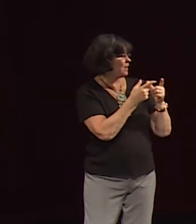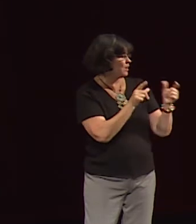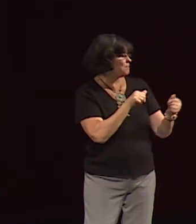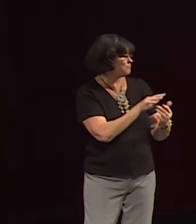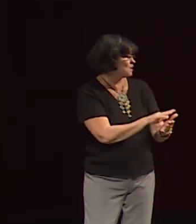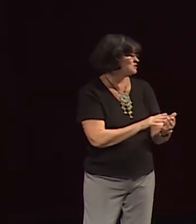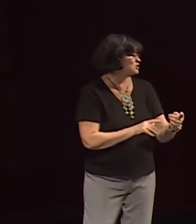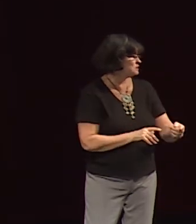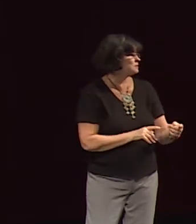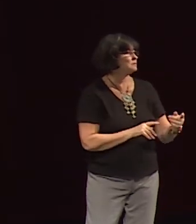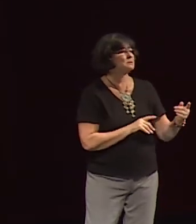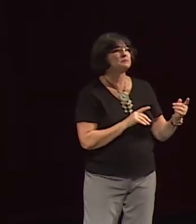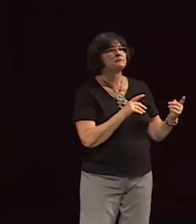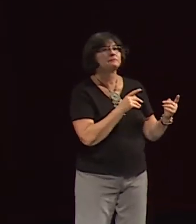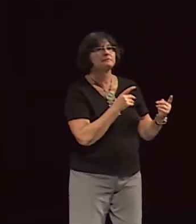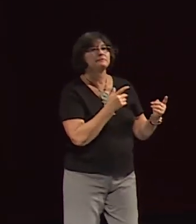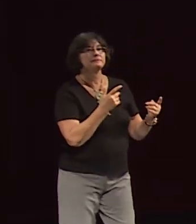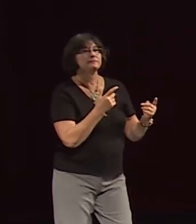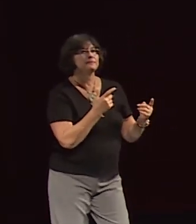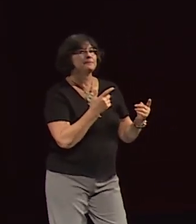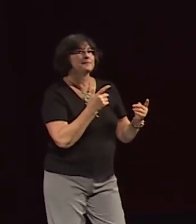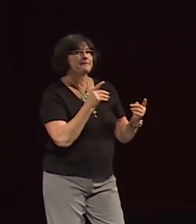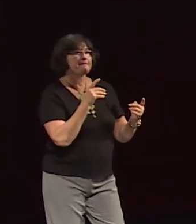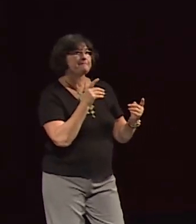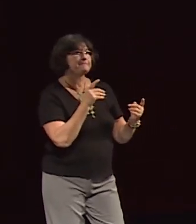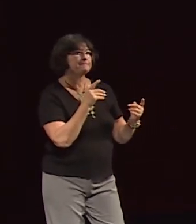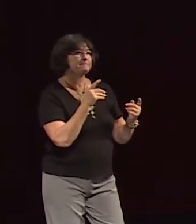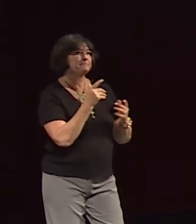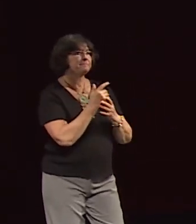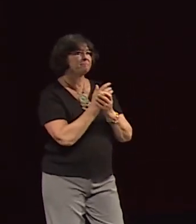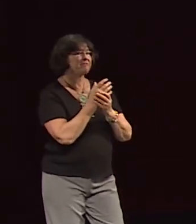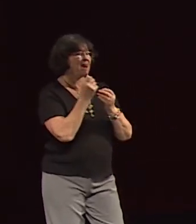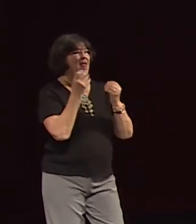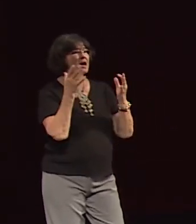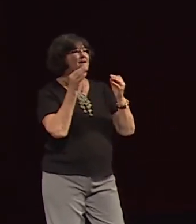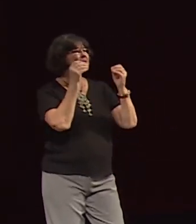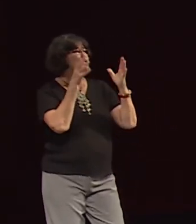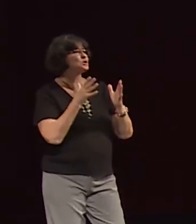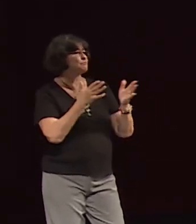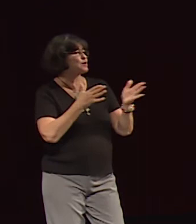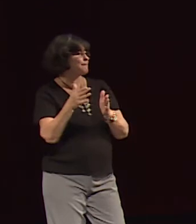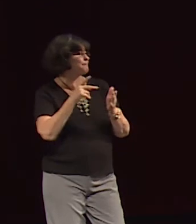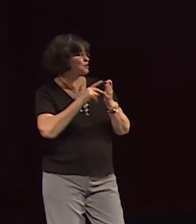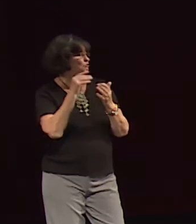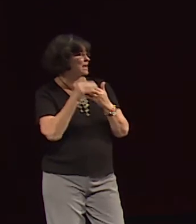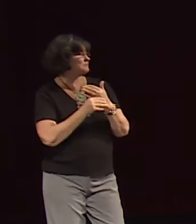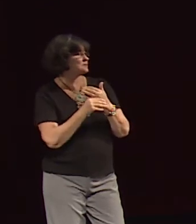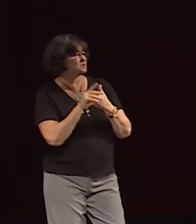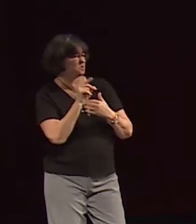the bilingual approach would be my advice. A lot of teacher-prep programs do include